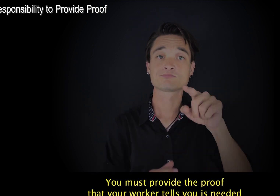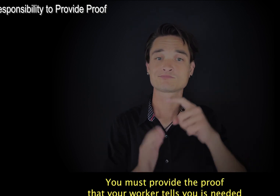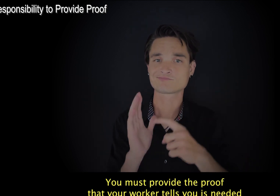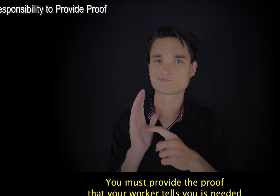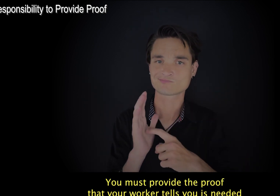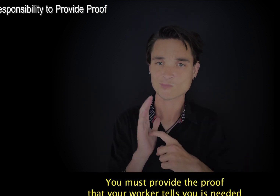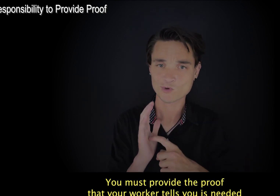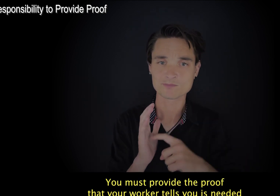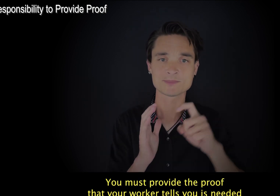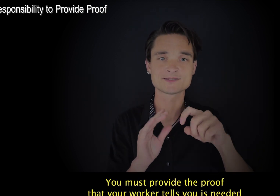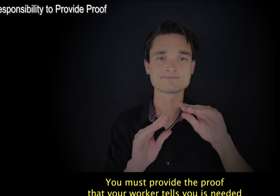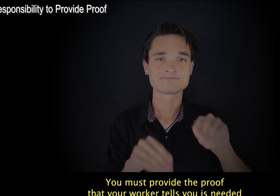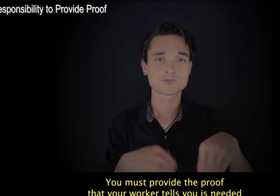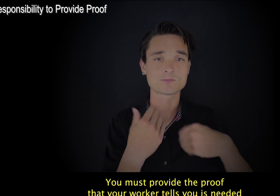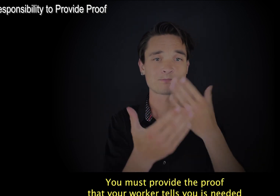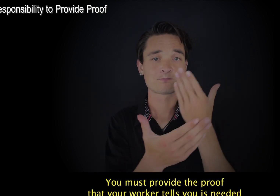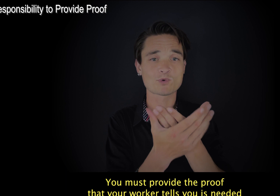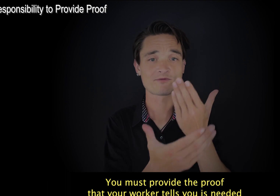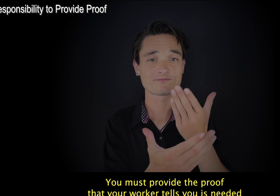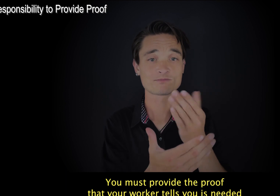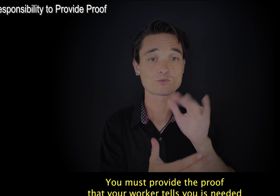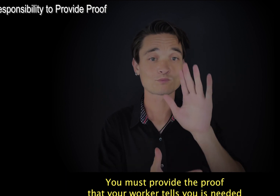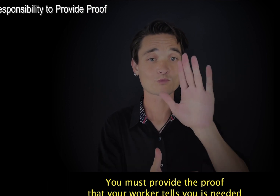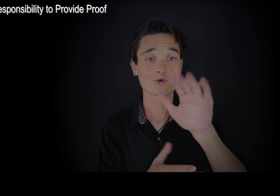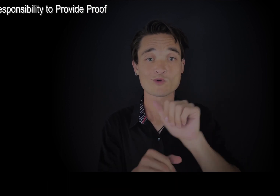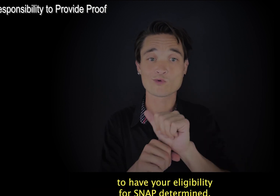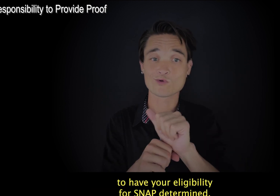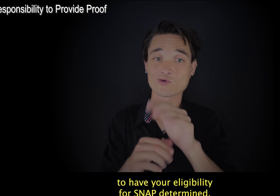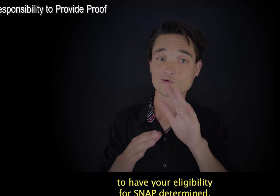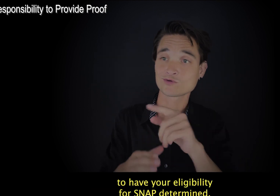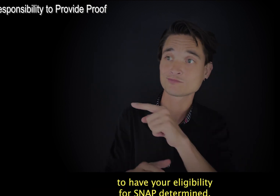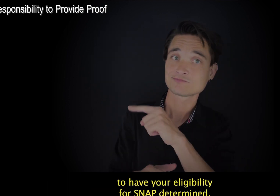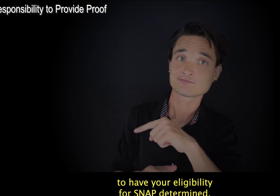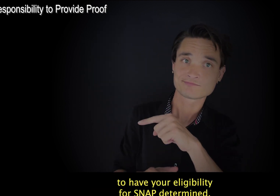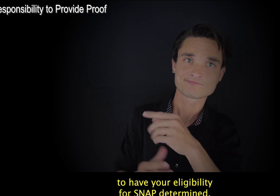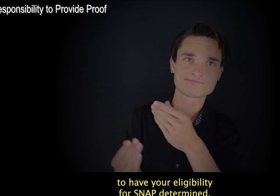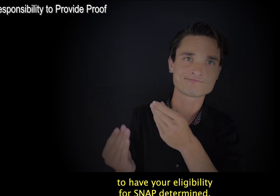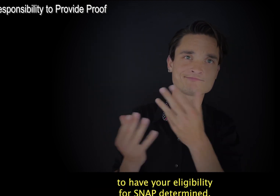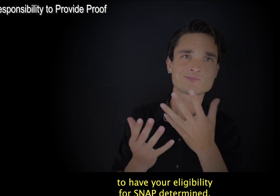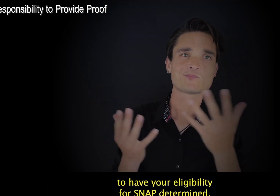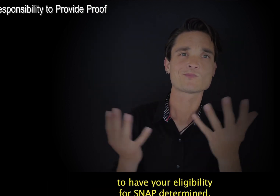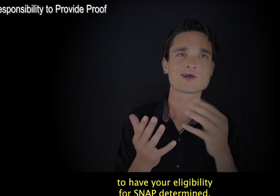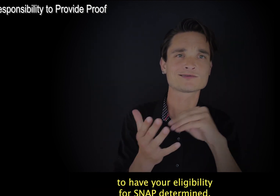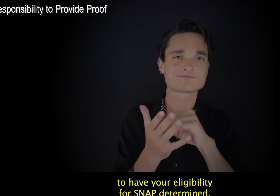You must provide the proof that your worker tells you is needed to have your eligibility for SNAP determined.